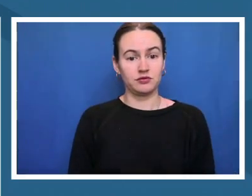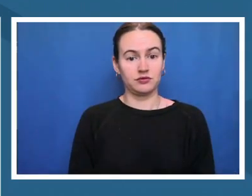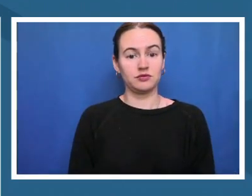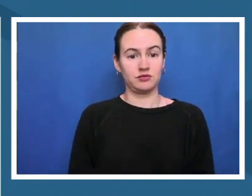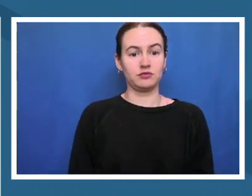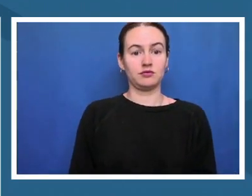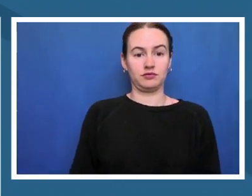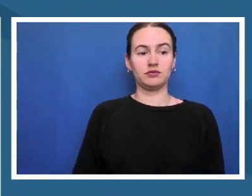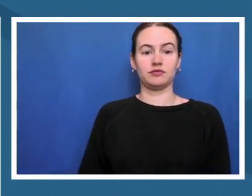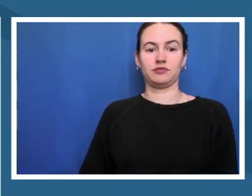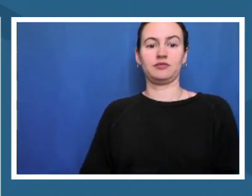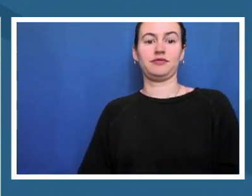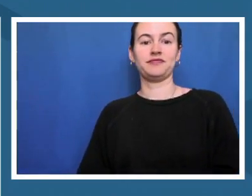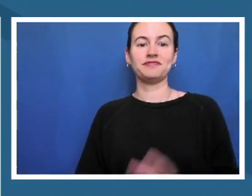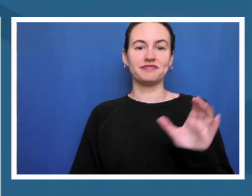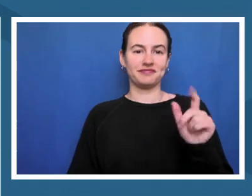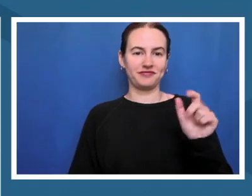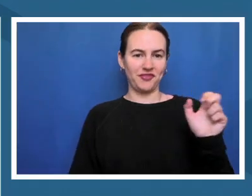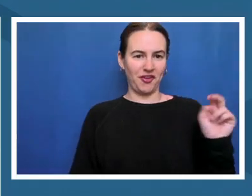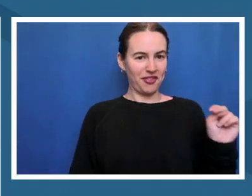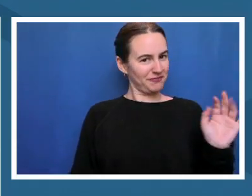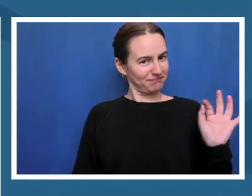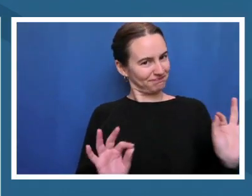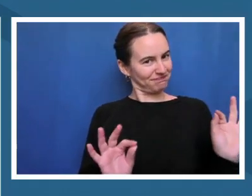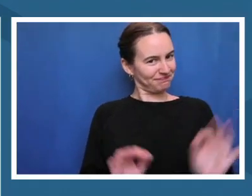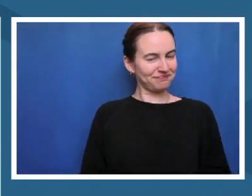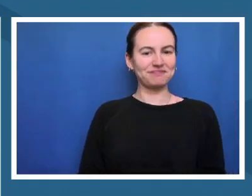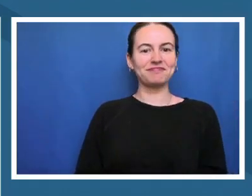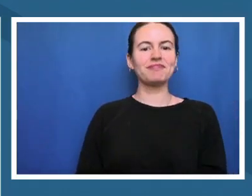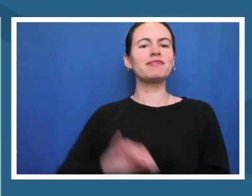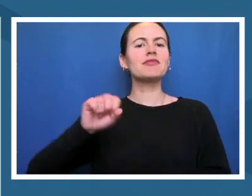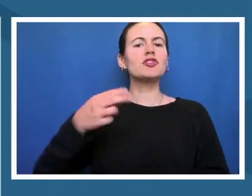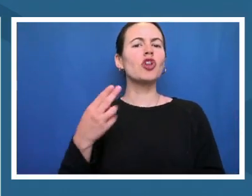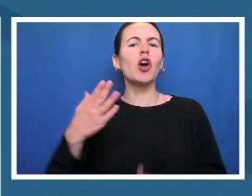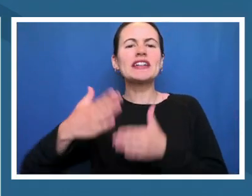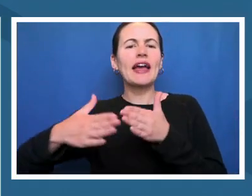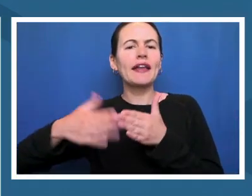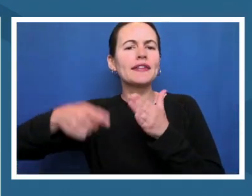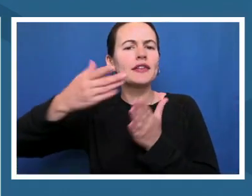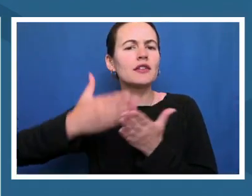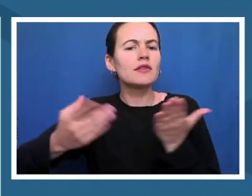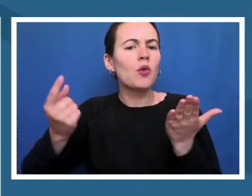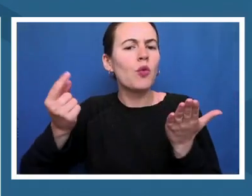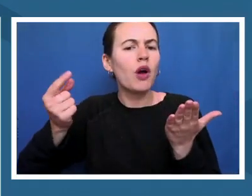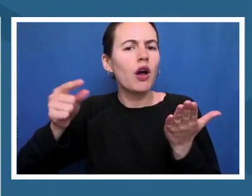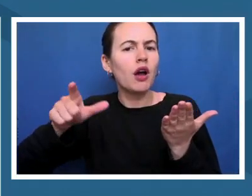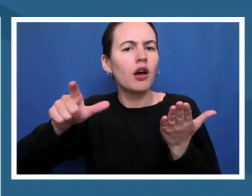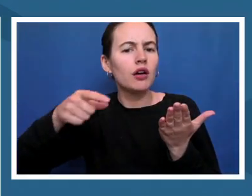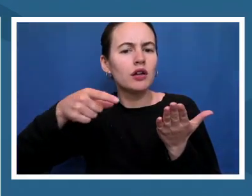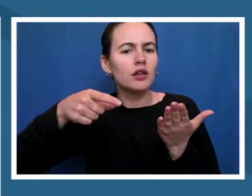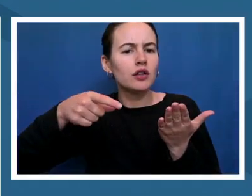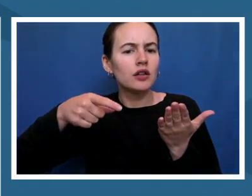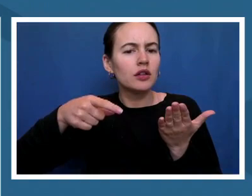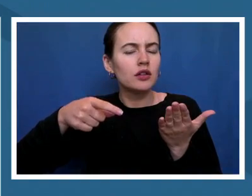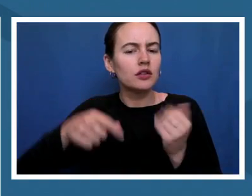sounds good what's at the end of the object